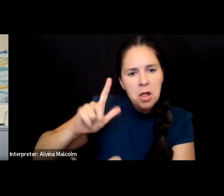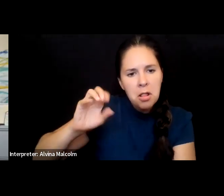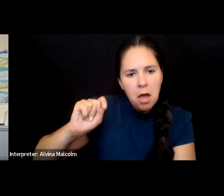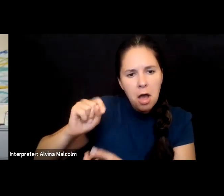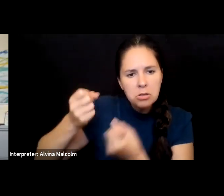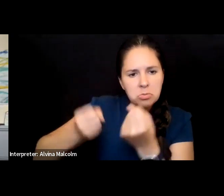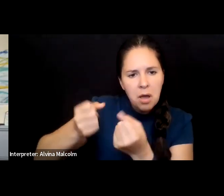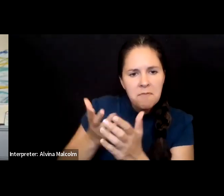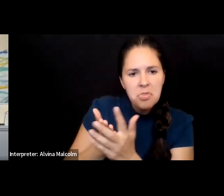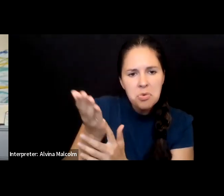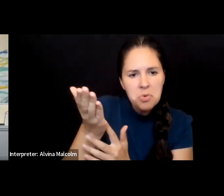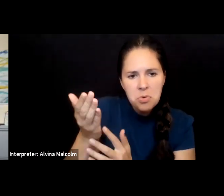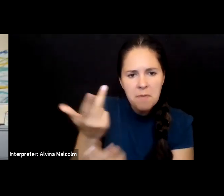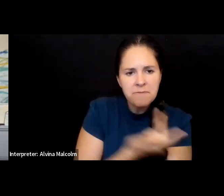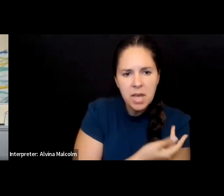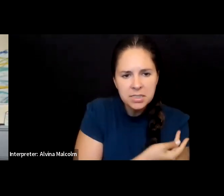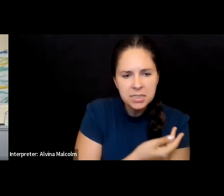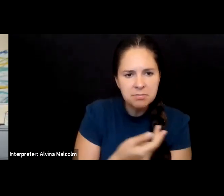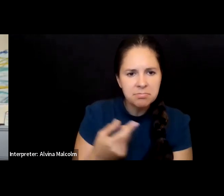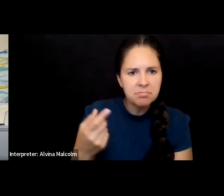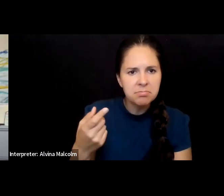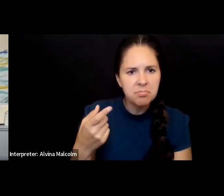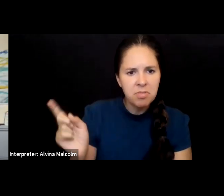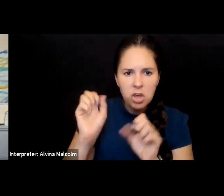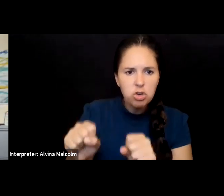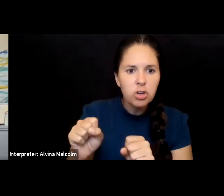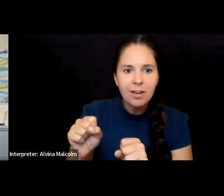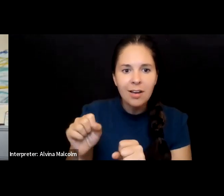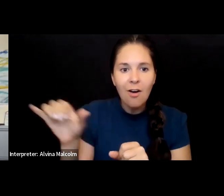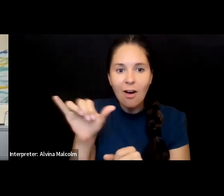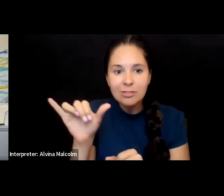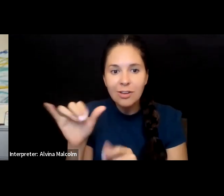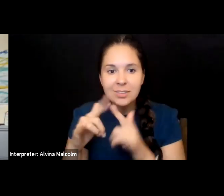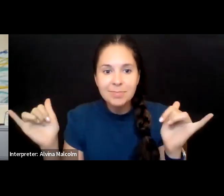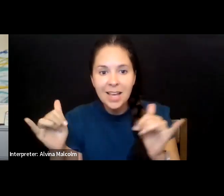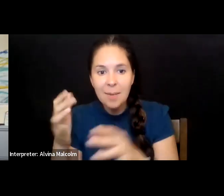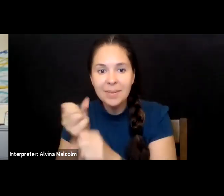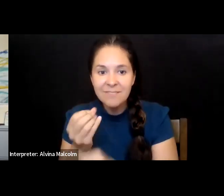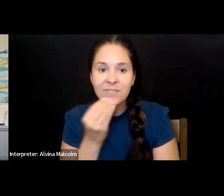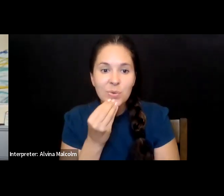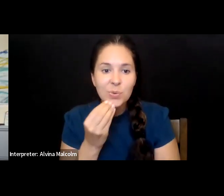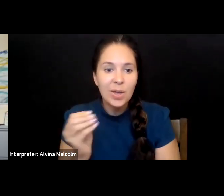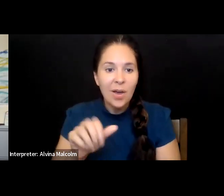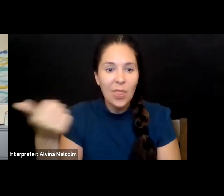They might not have offered it in the CIL. They might have offered it in a local church parking lot and it was a